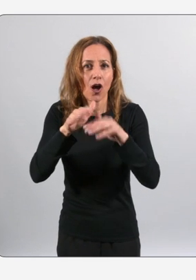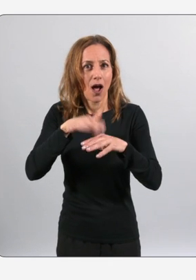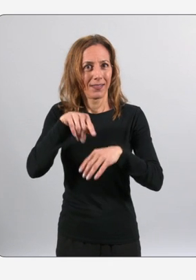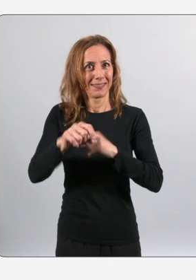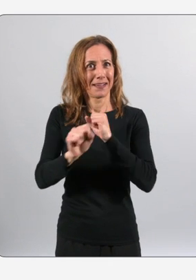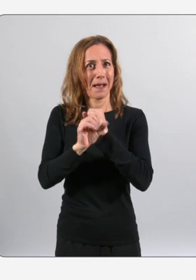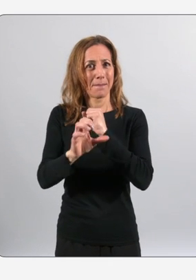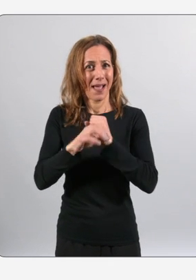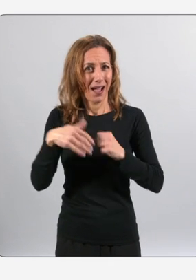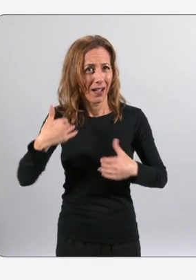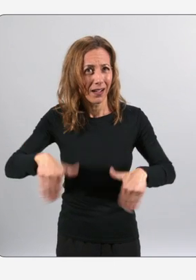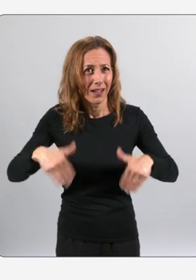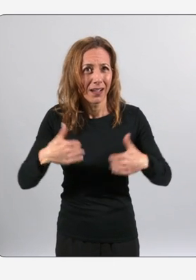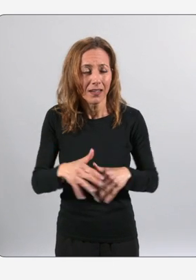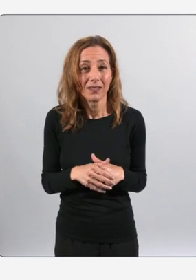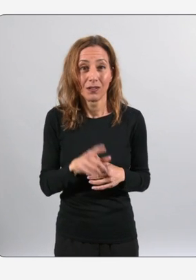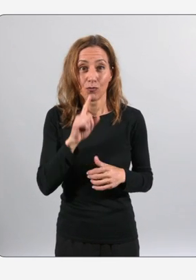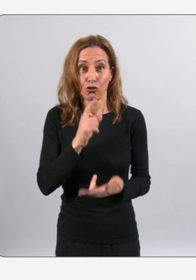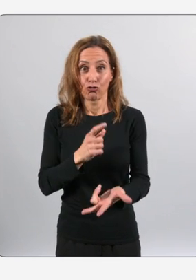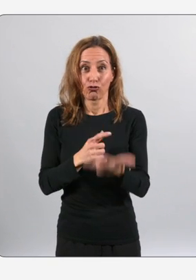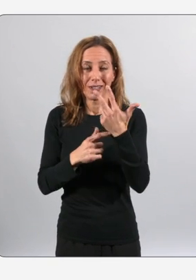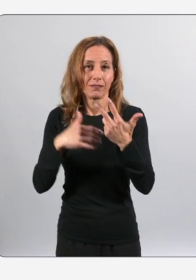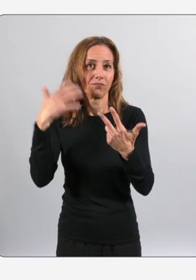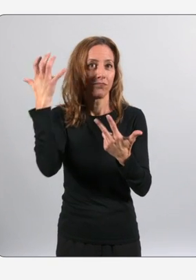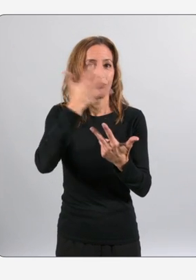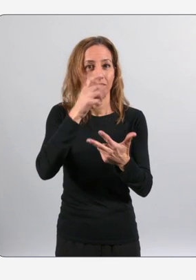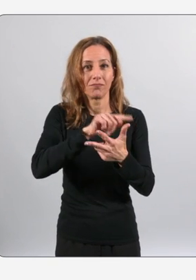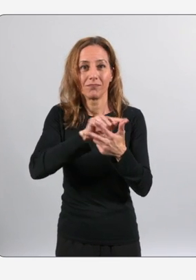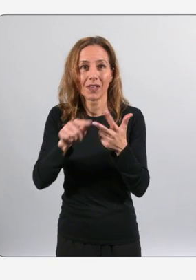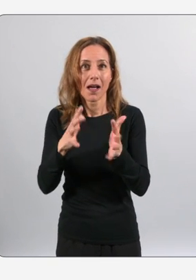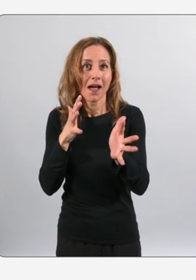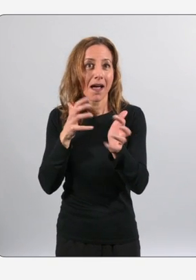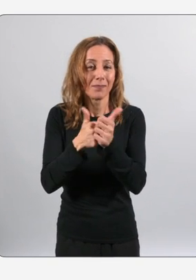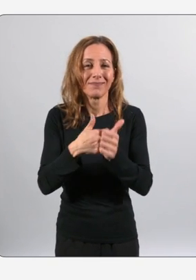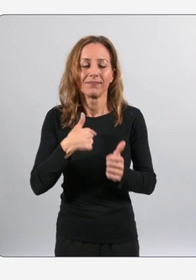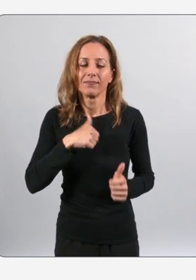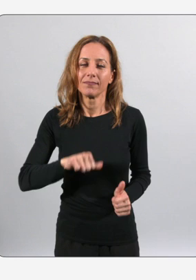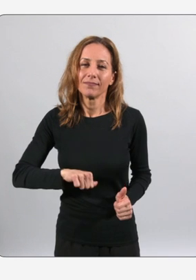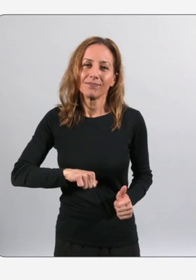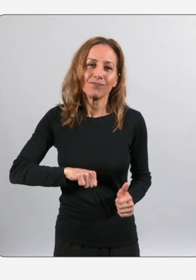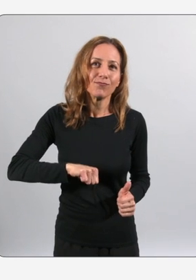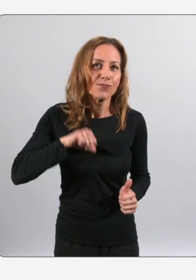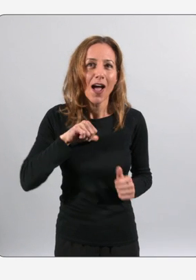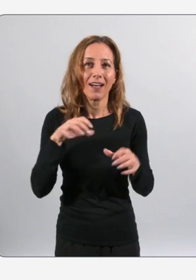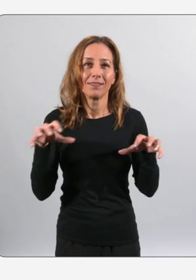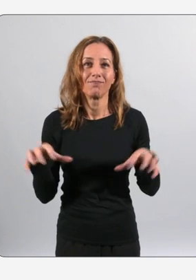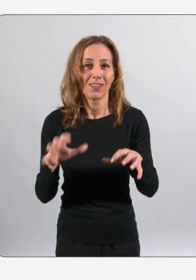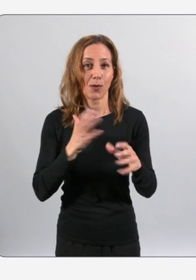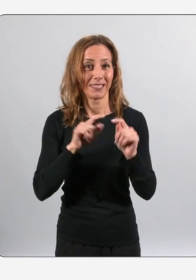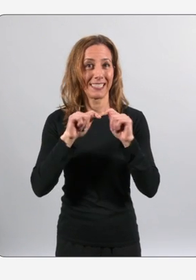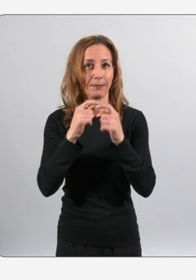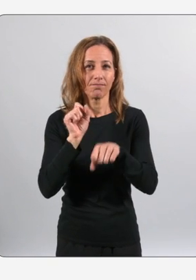Okay. So that's three incredible updates. I am so proud of the work our teams have been doing to bring all of